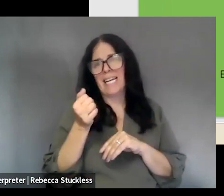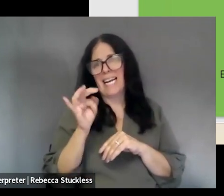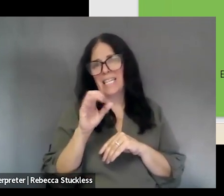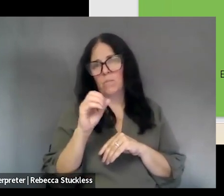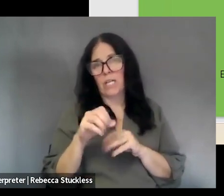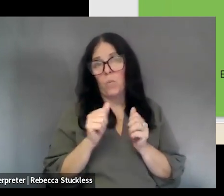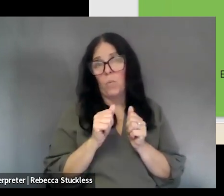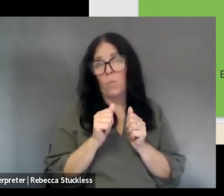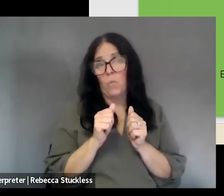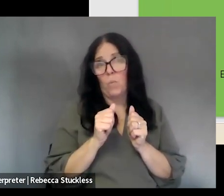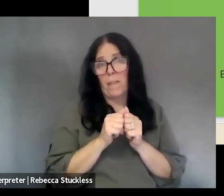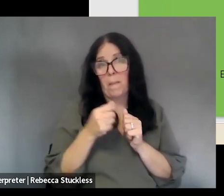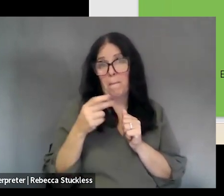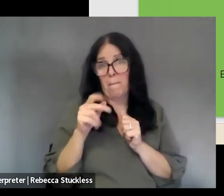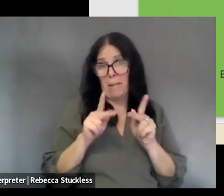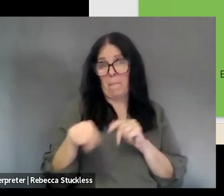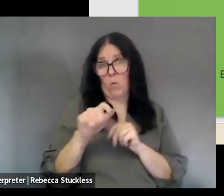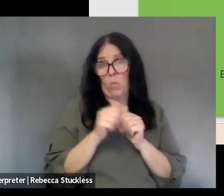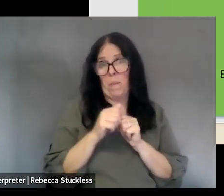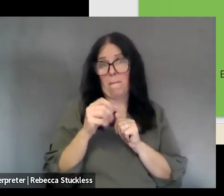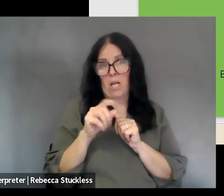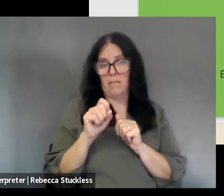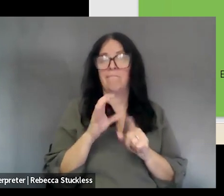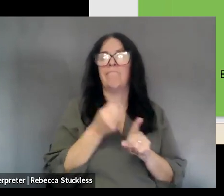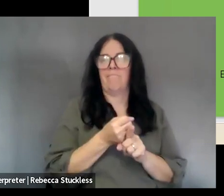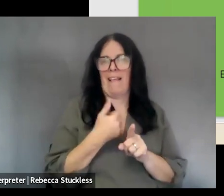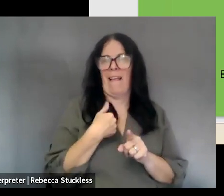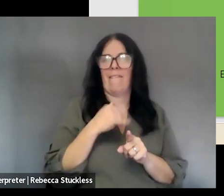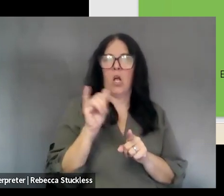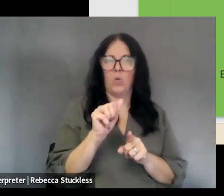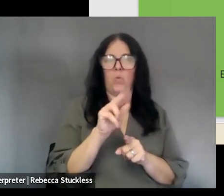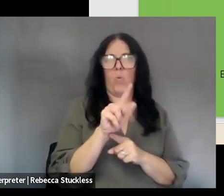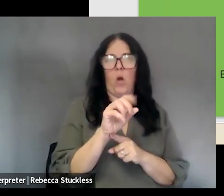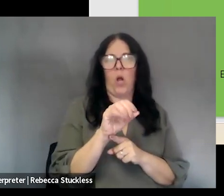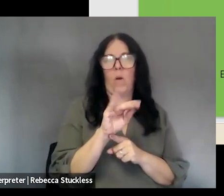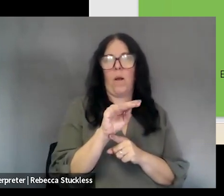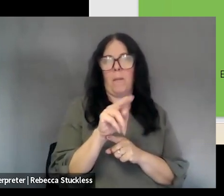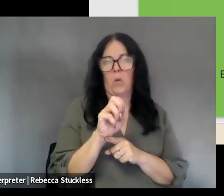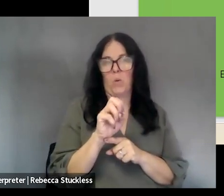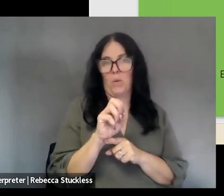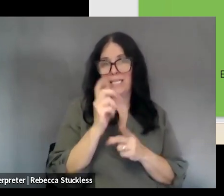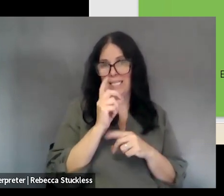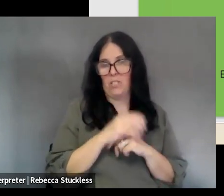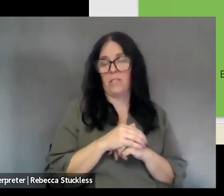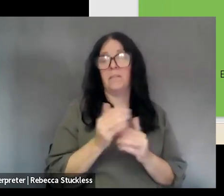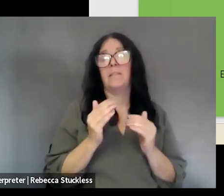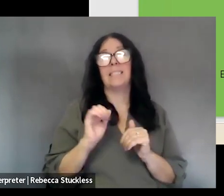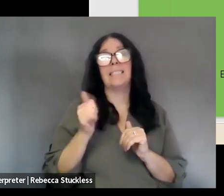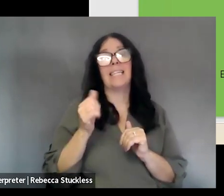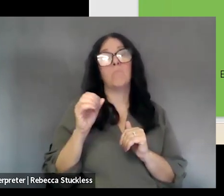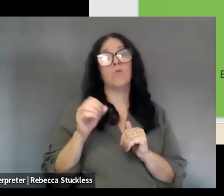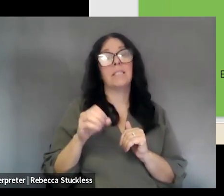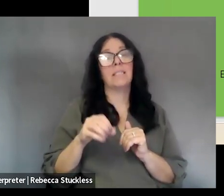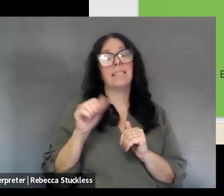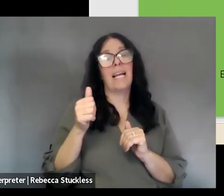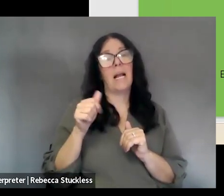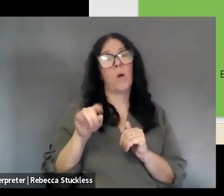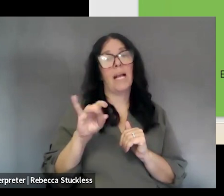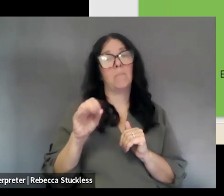POTS are also diagnosed with autoimmune diseases as well and 10.8% of people that experience a